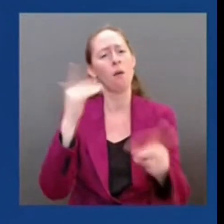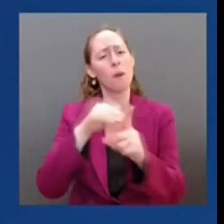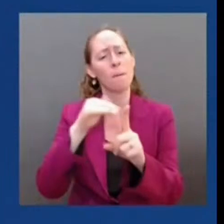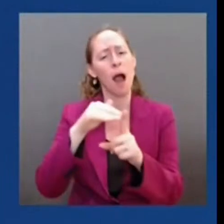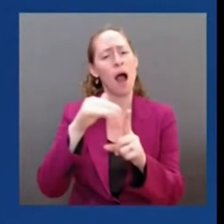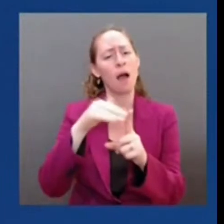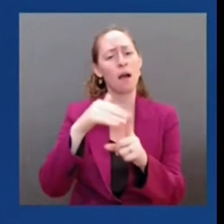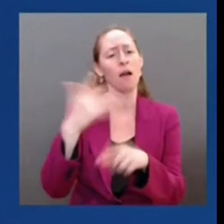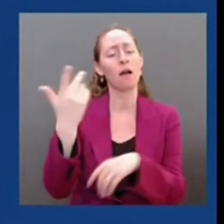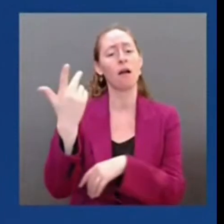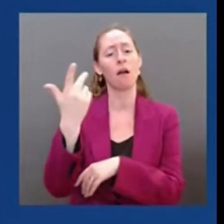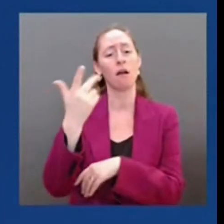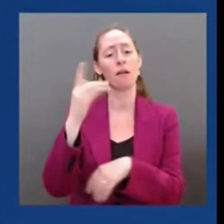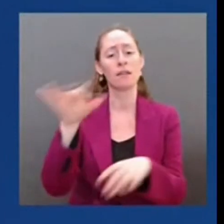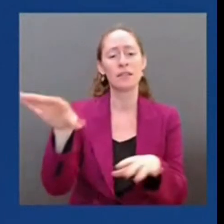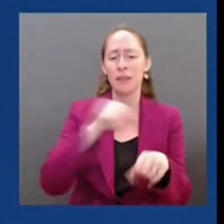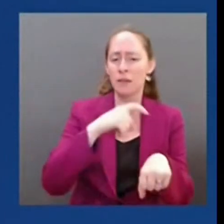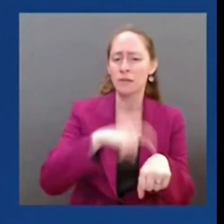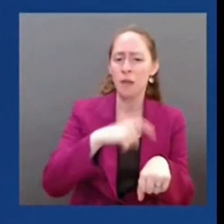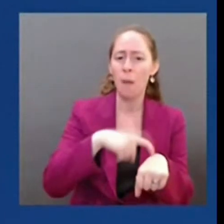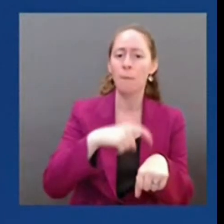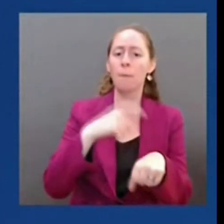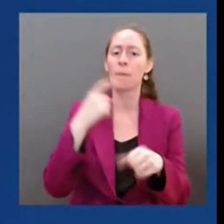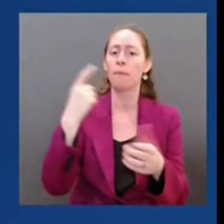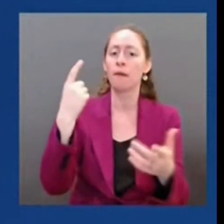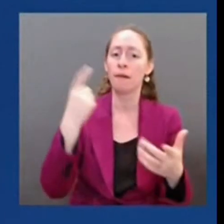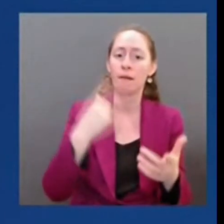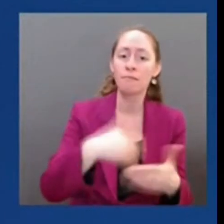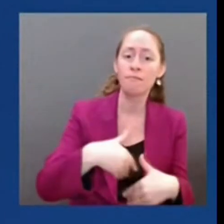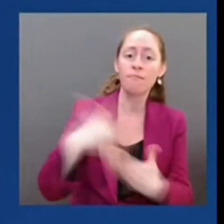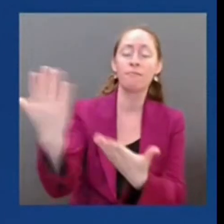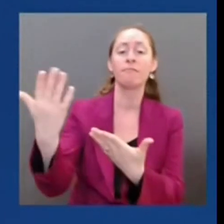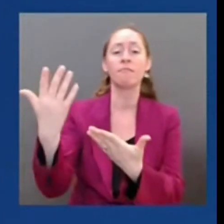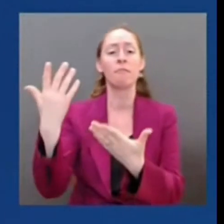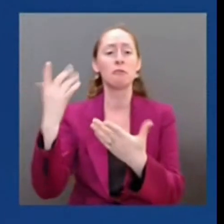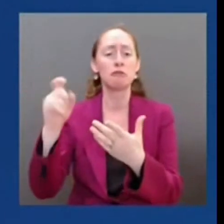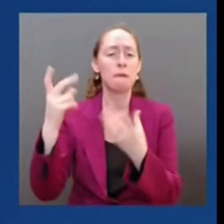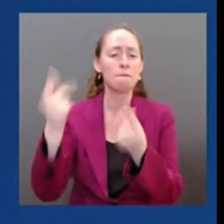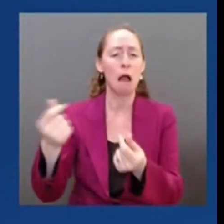OFTEN PEOPLE BRING UP WITH THE OTHER PEDIATRIC VACCINES FROM